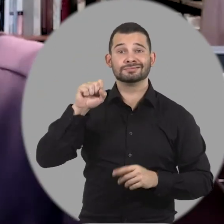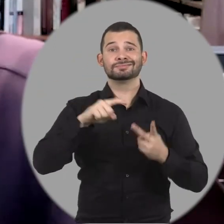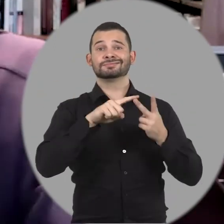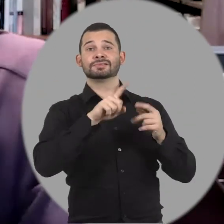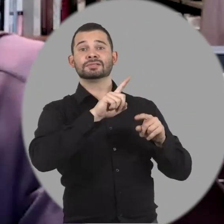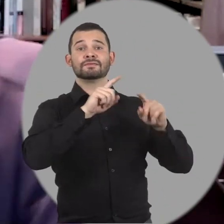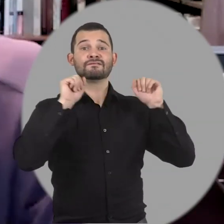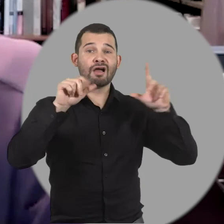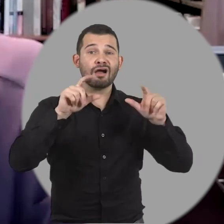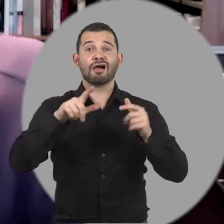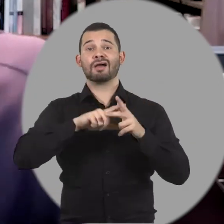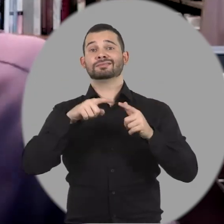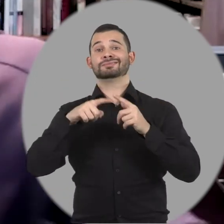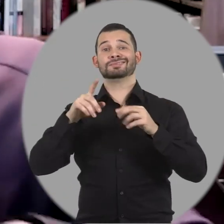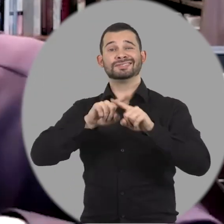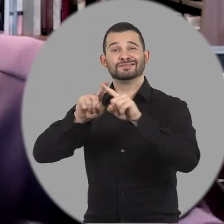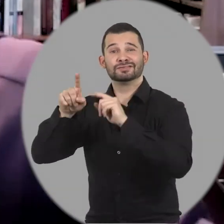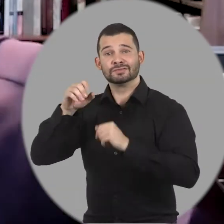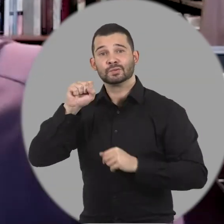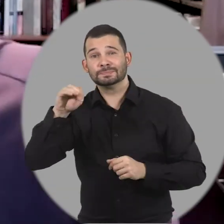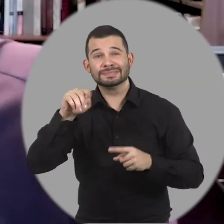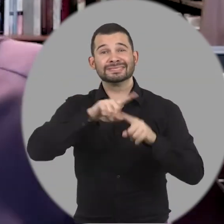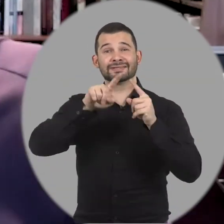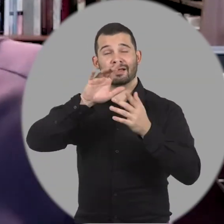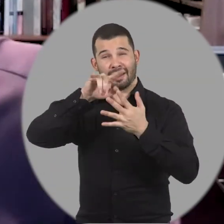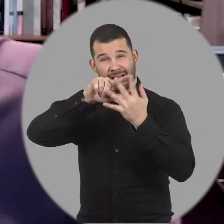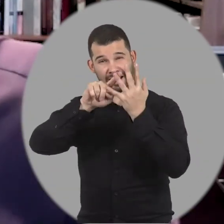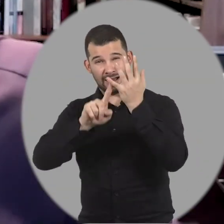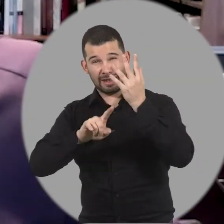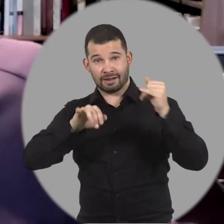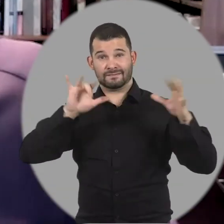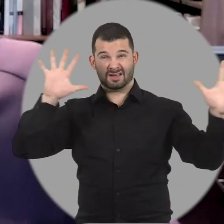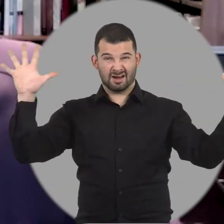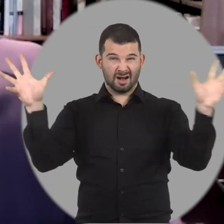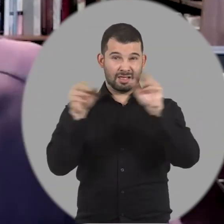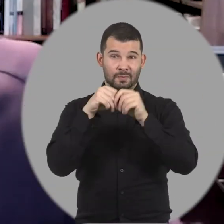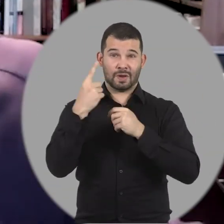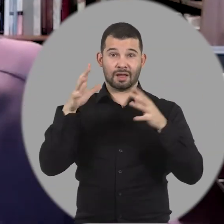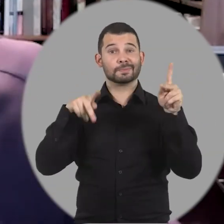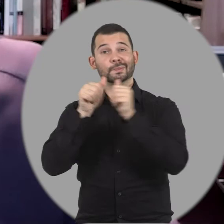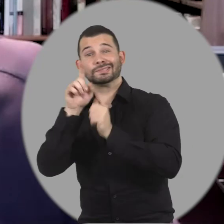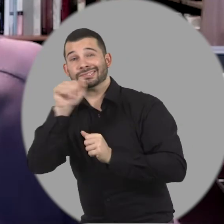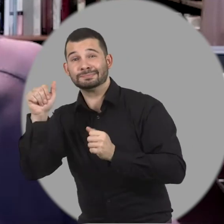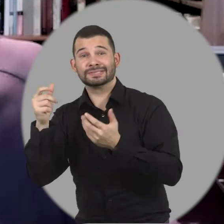all of the blogs, all of the social media channels that are used by people with disabilities,